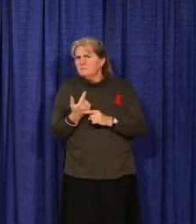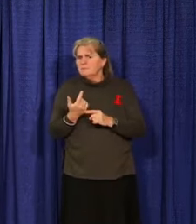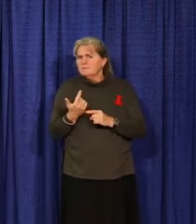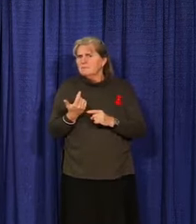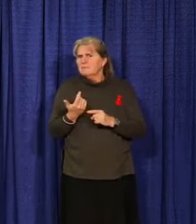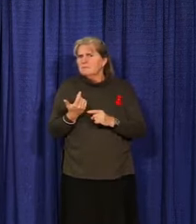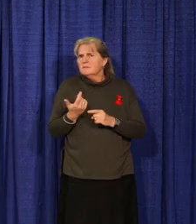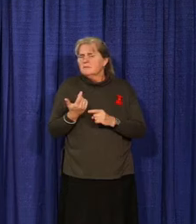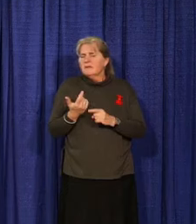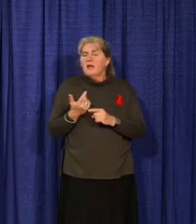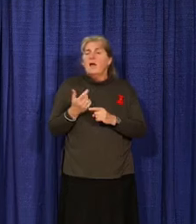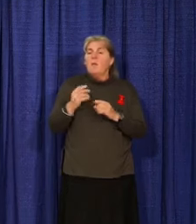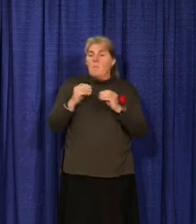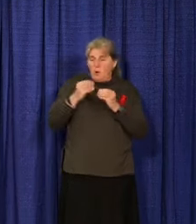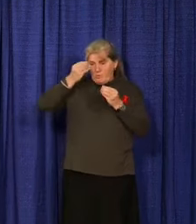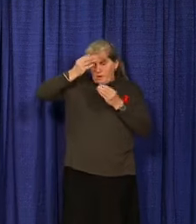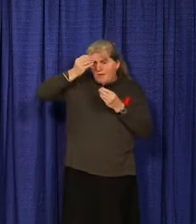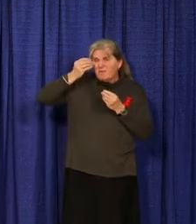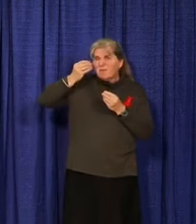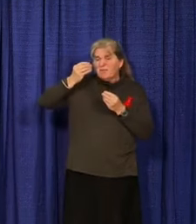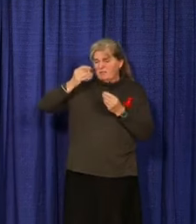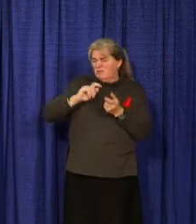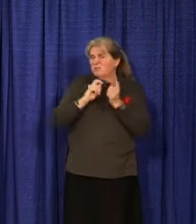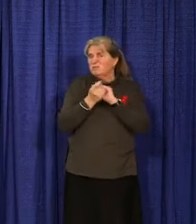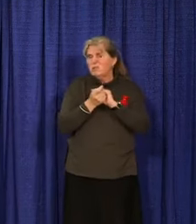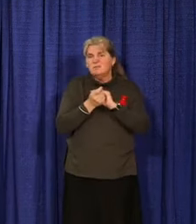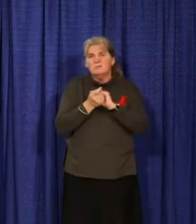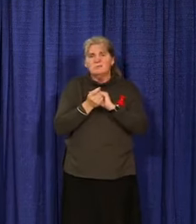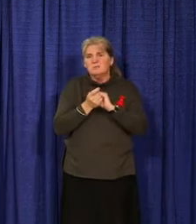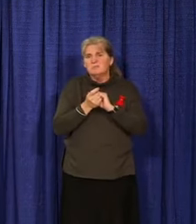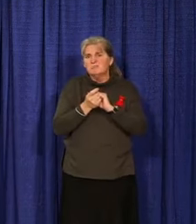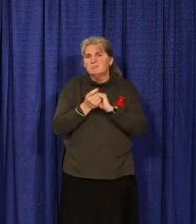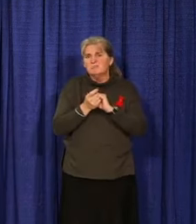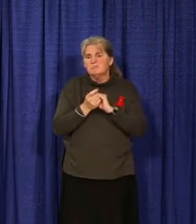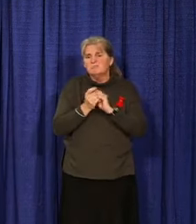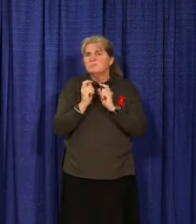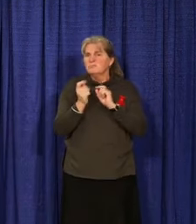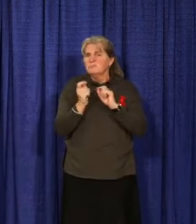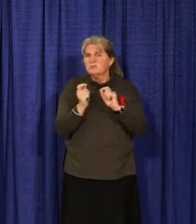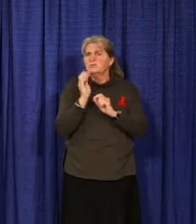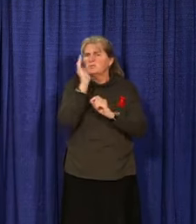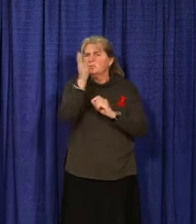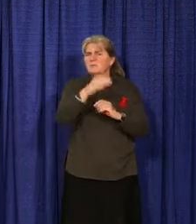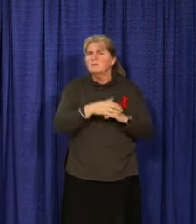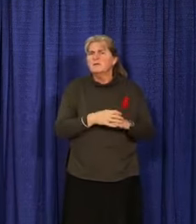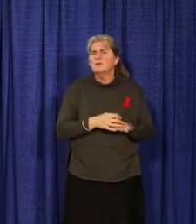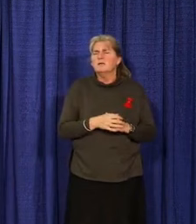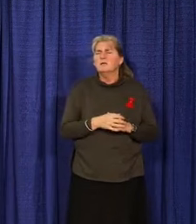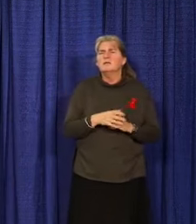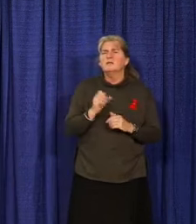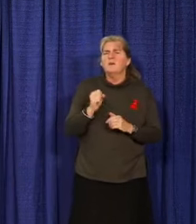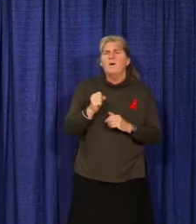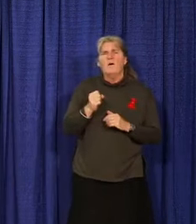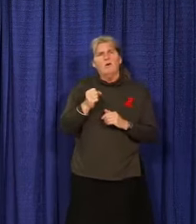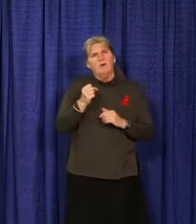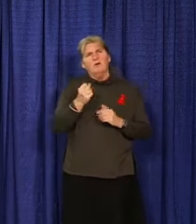decision for tomorrow? And as we have information come forward to adjust to those concerns. So if I could speak to parents,